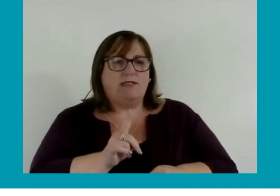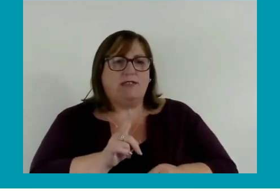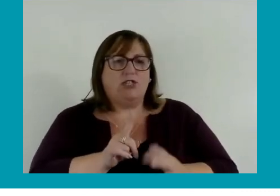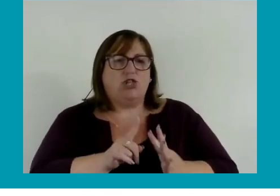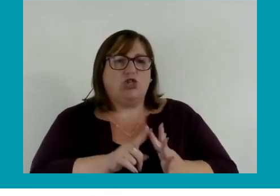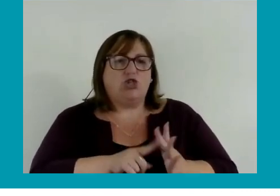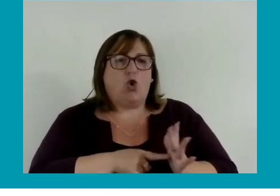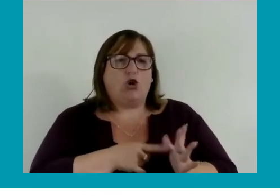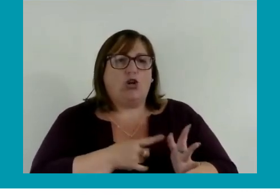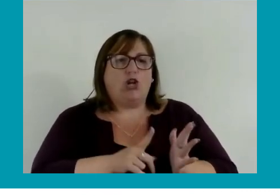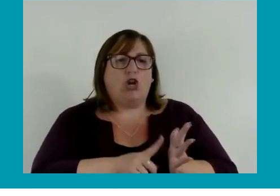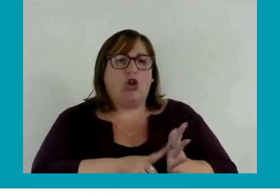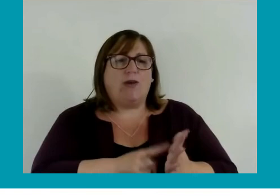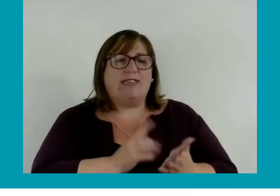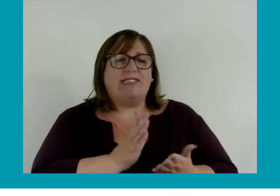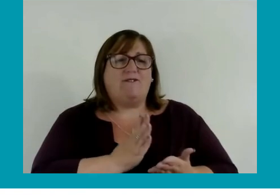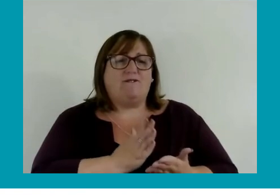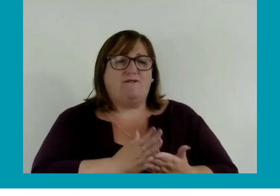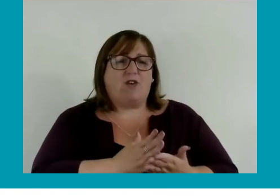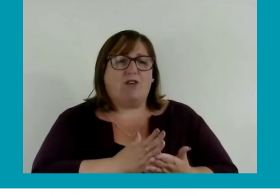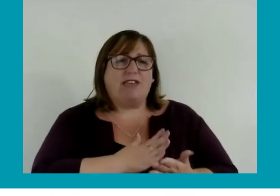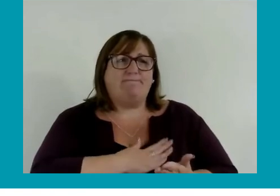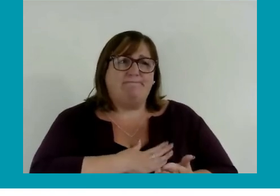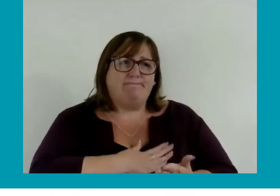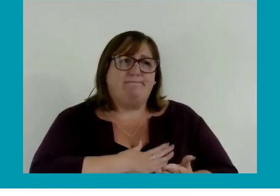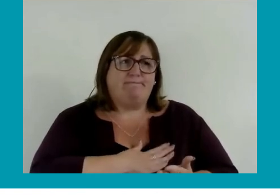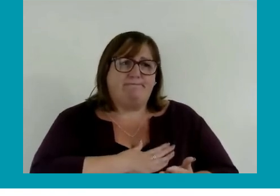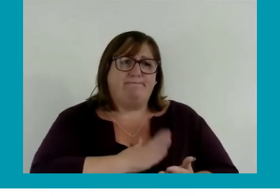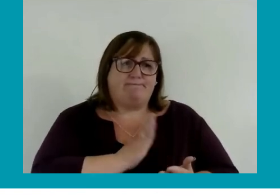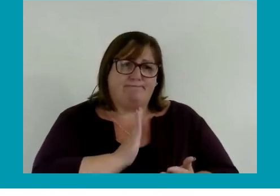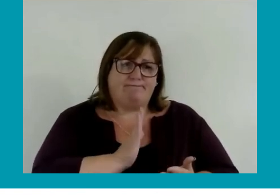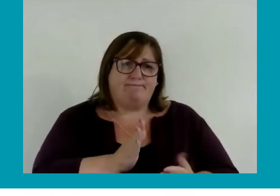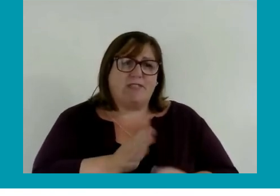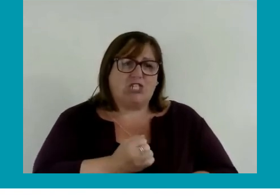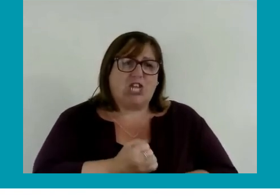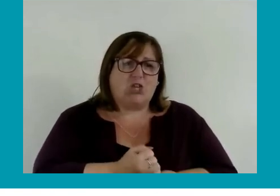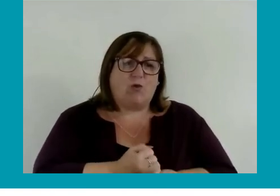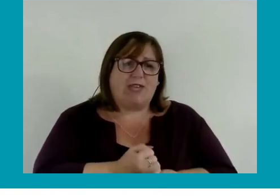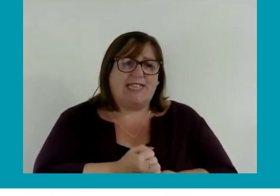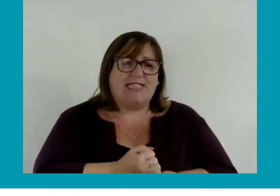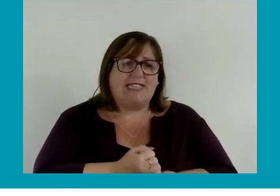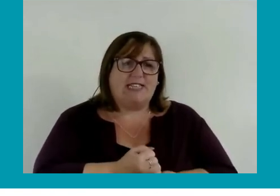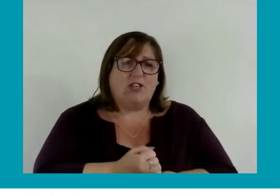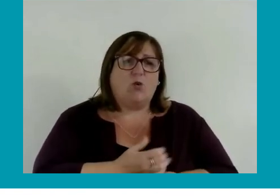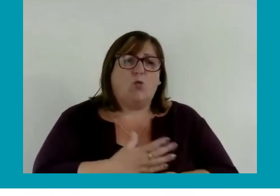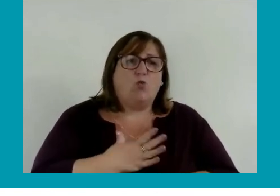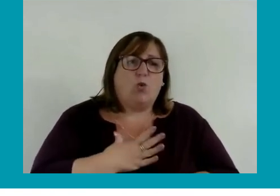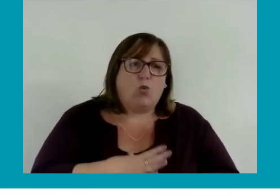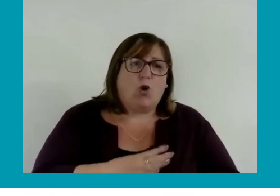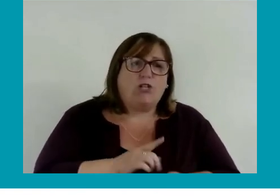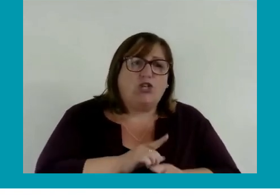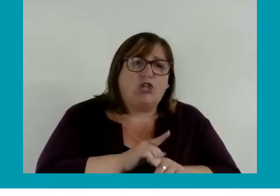to thrive and helen put that really well earlier so it's not just a buzz word for us or something